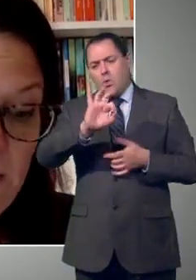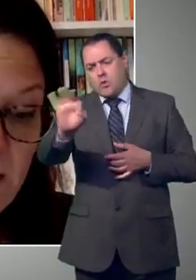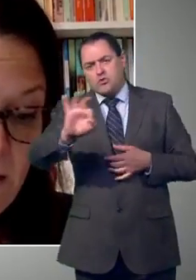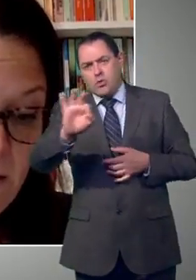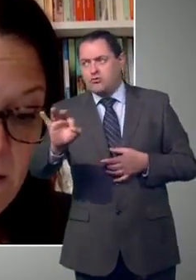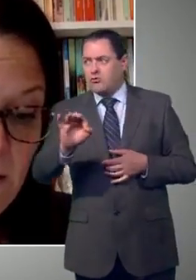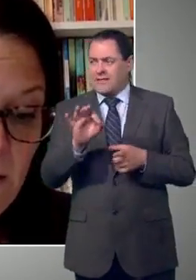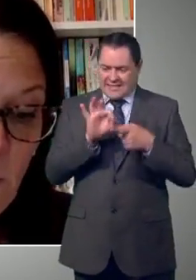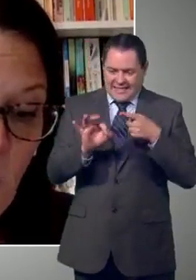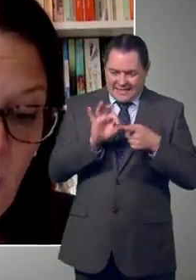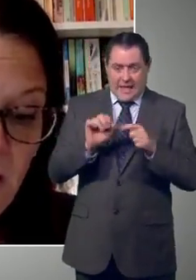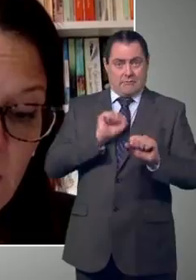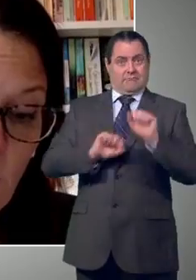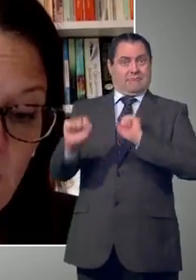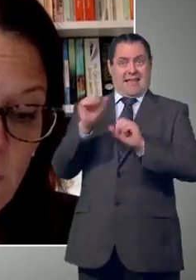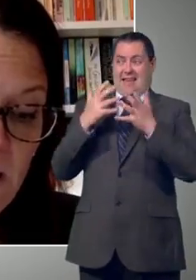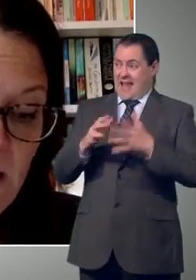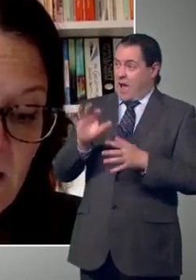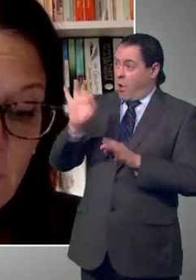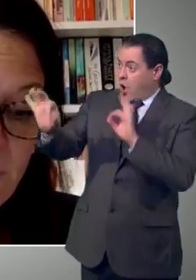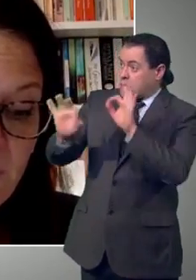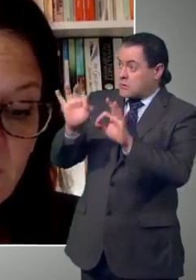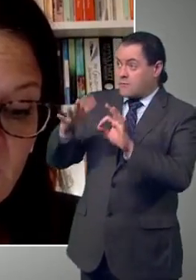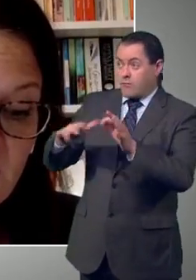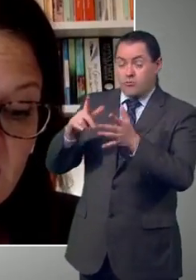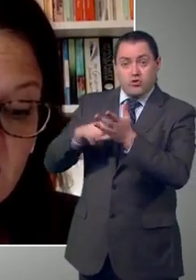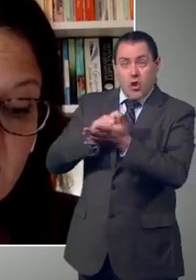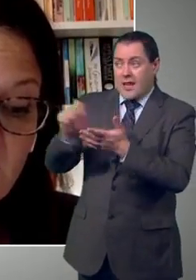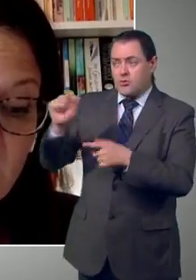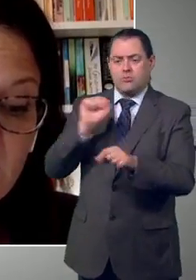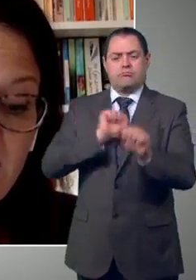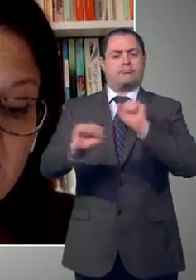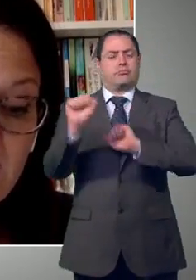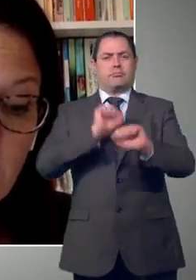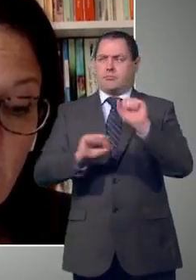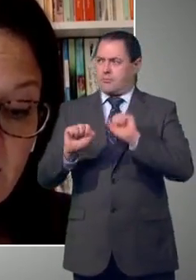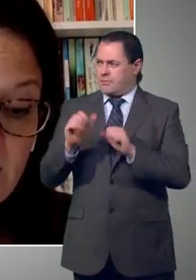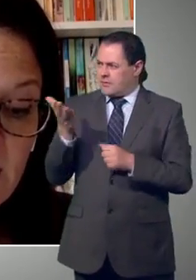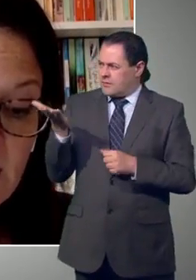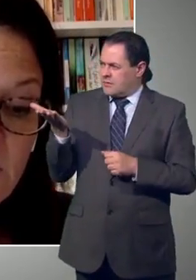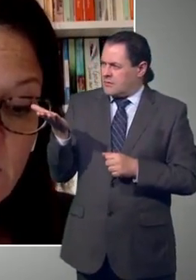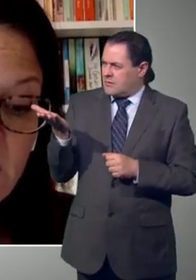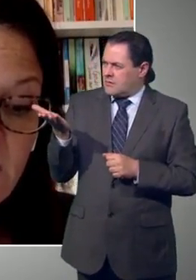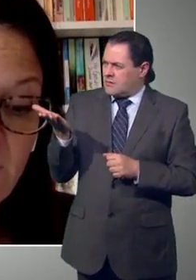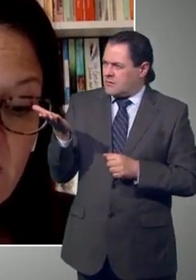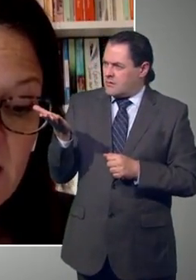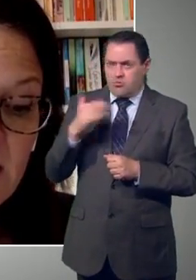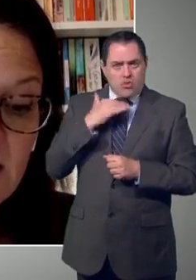it from the media. why when they are clearly? Sufficient